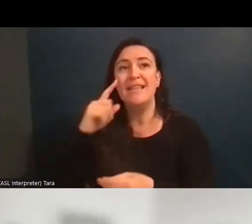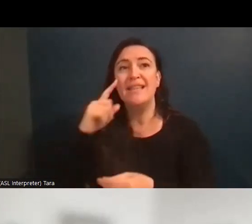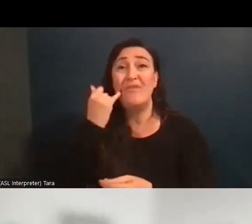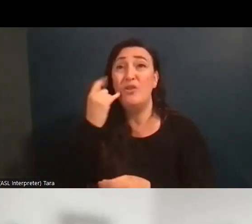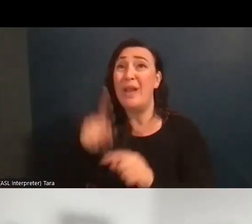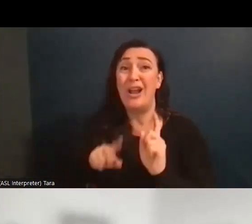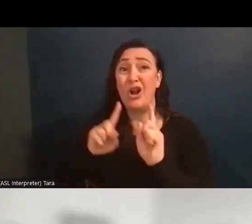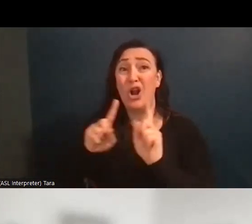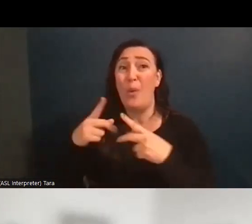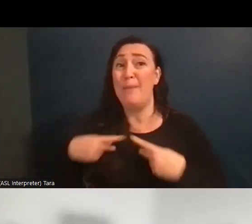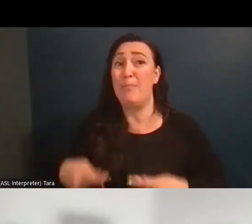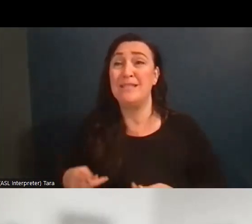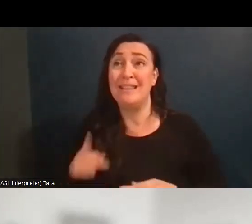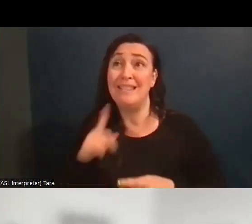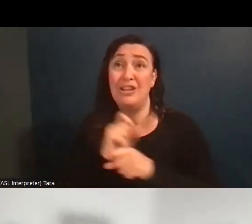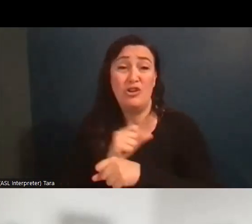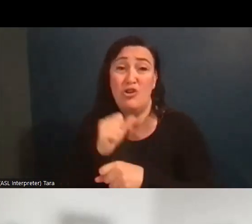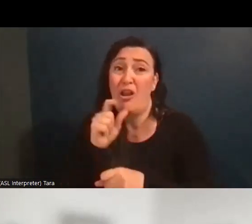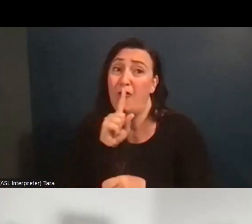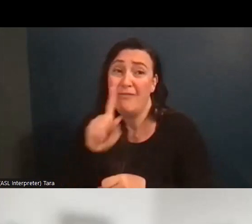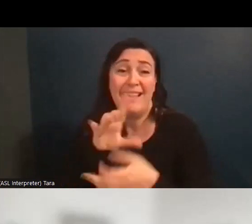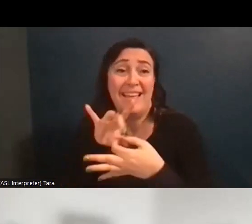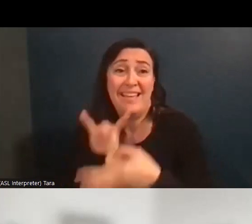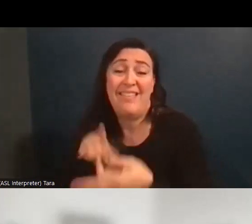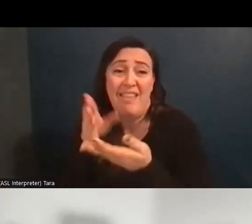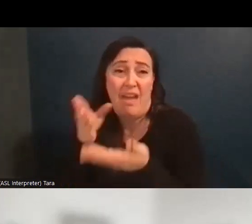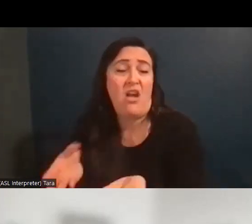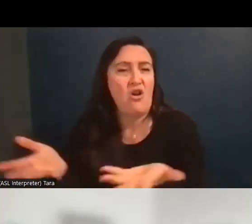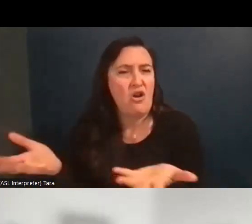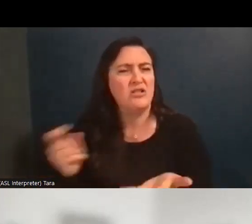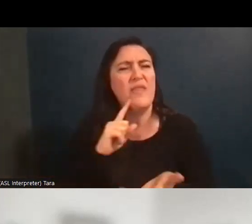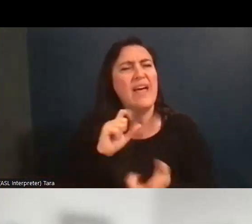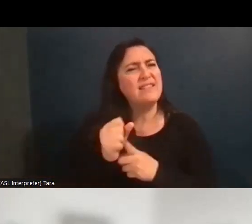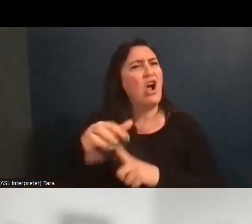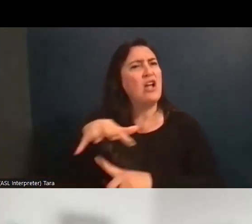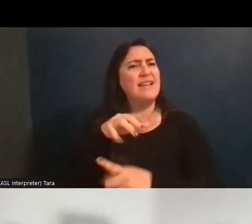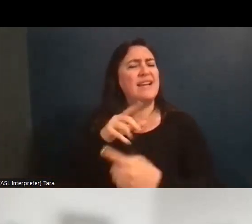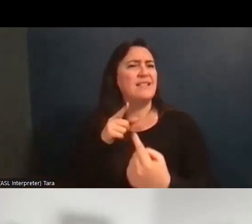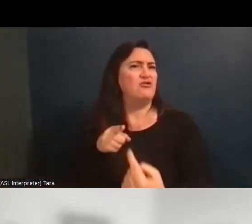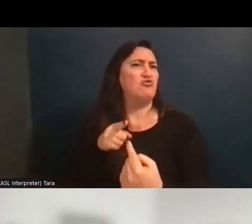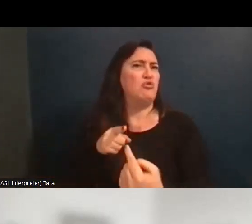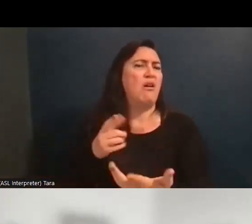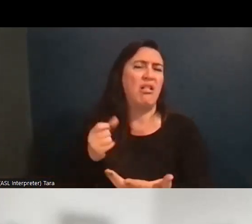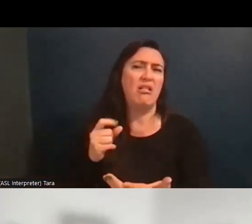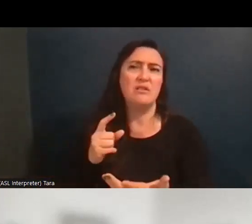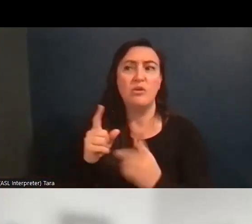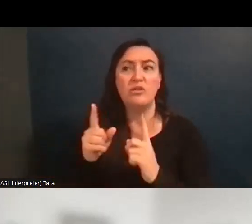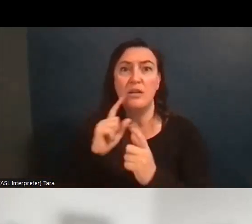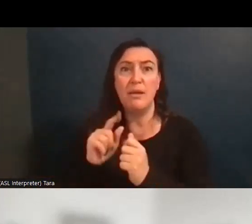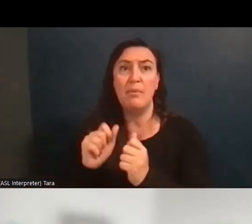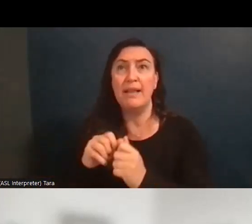And and that's a real context for us to kind of struggle with as we're talking to folks who are in DC or Seattle and